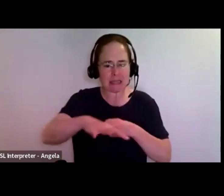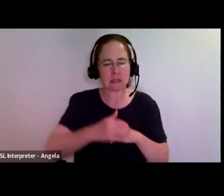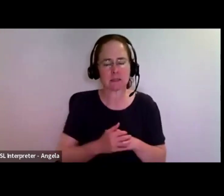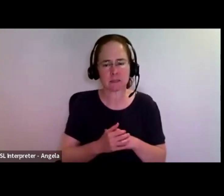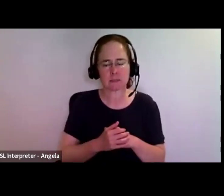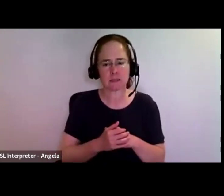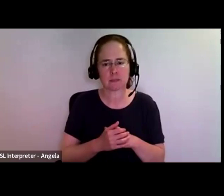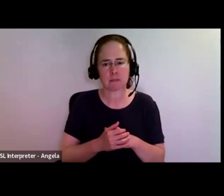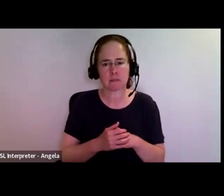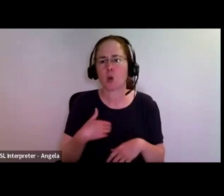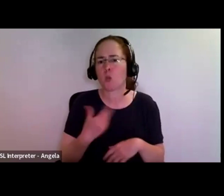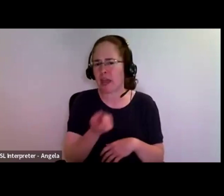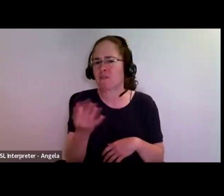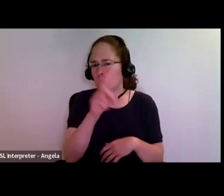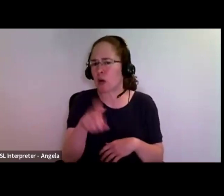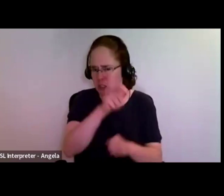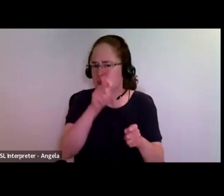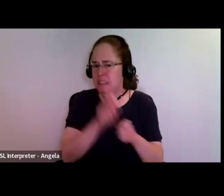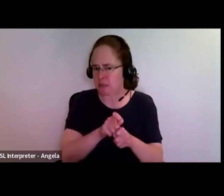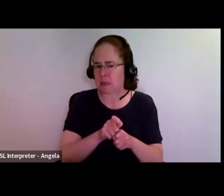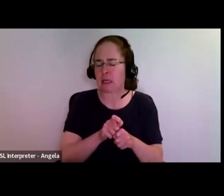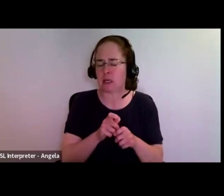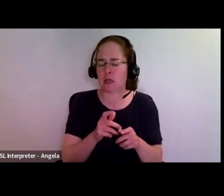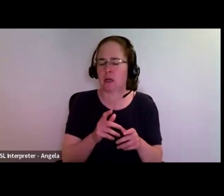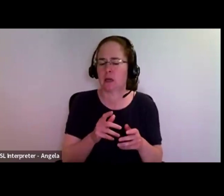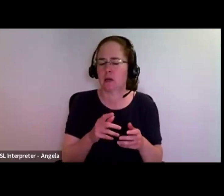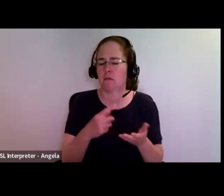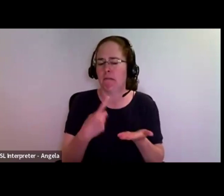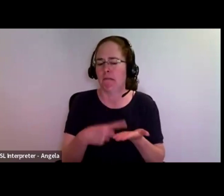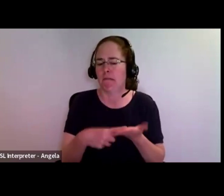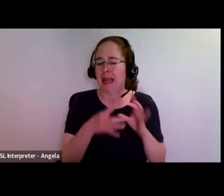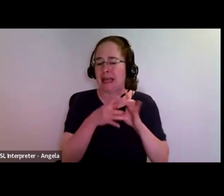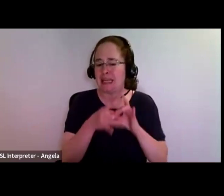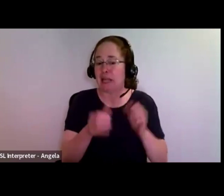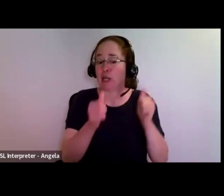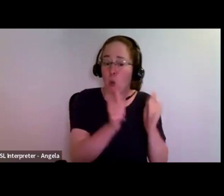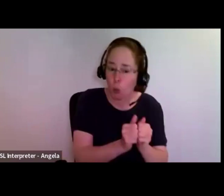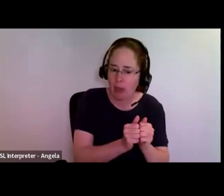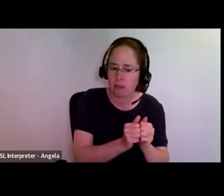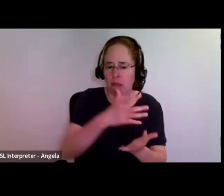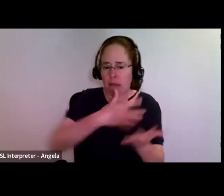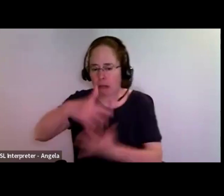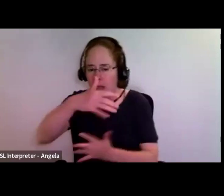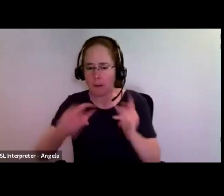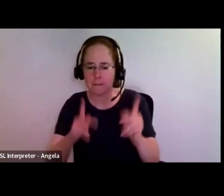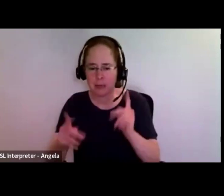And we have a few questions, specifically talking about connecting with and among people who are mental health system